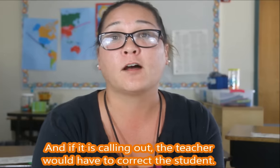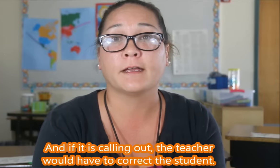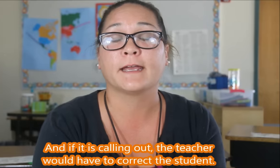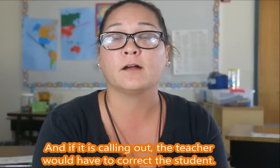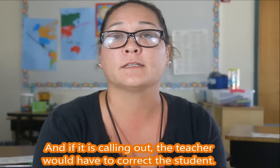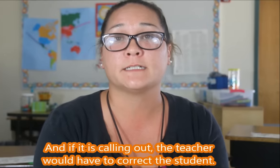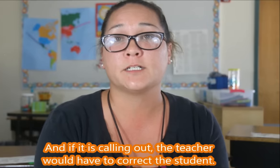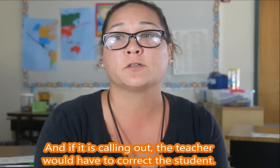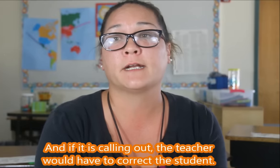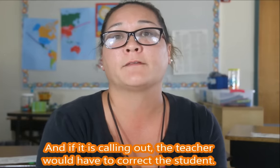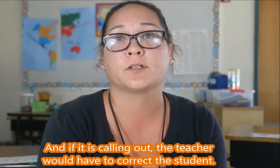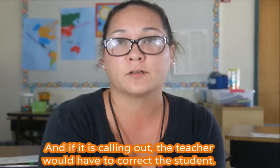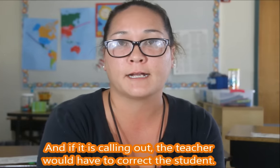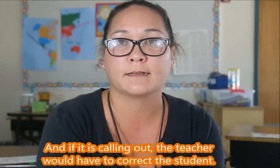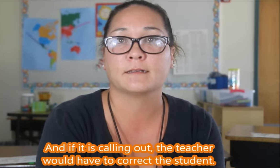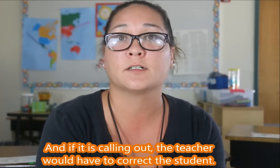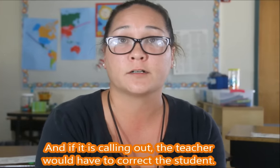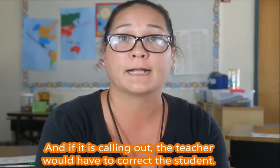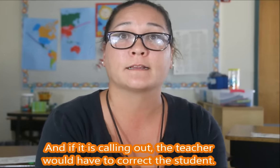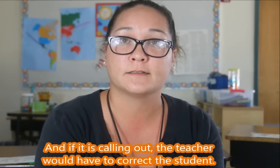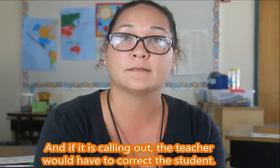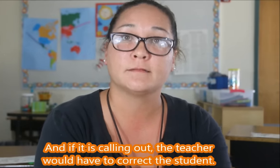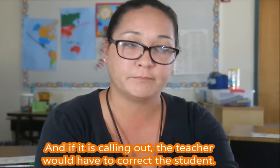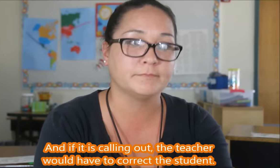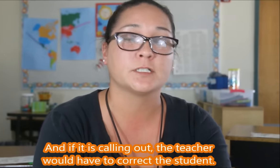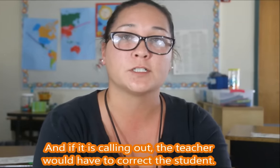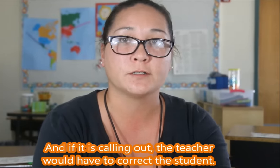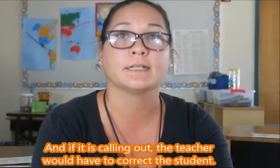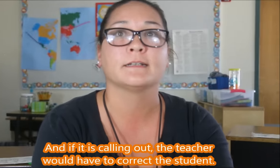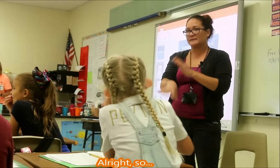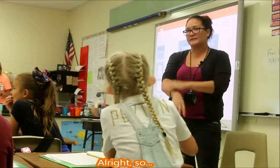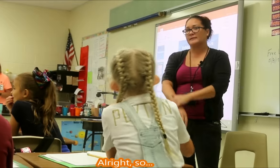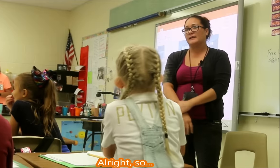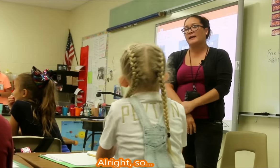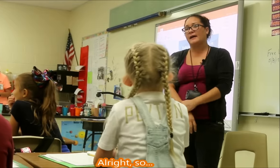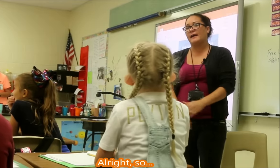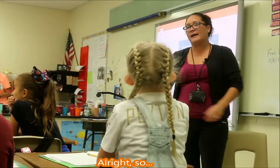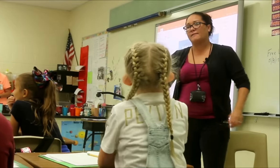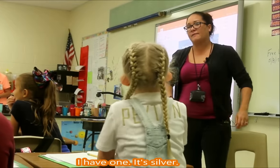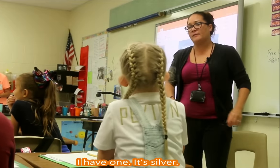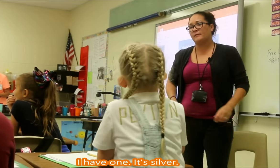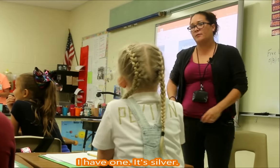calling out the teacher would have to correct correct the student all right